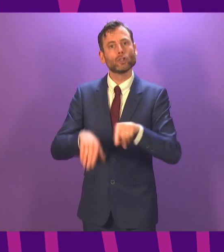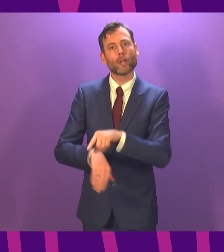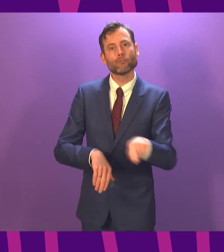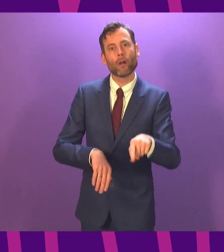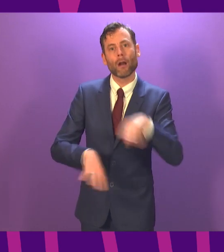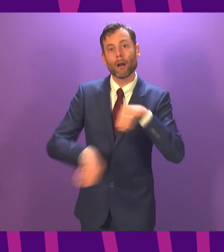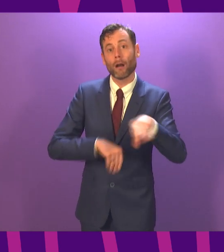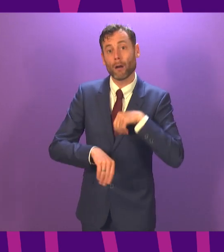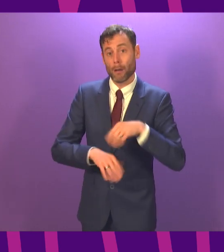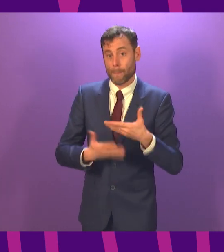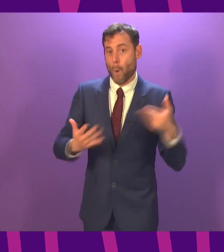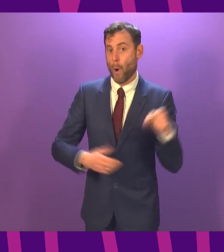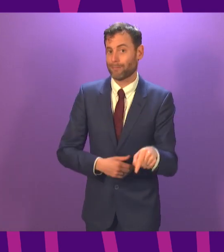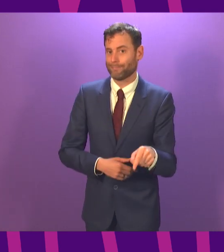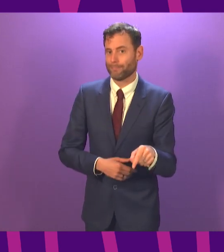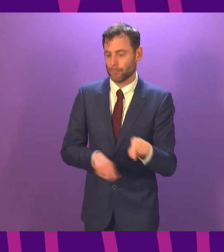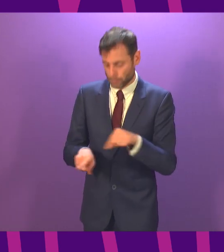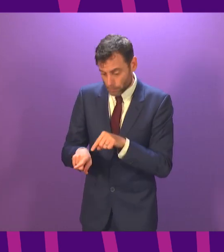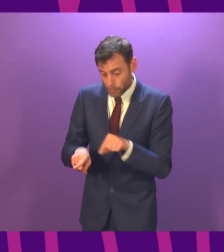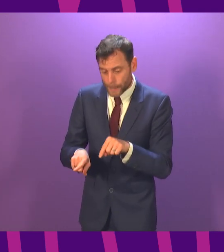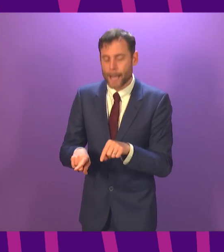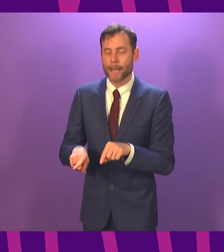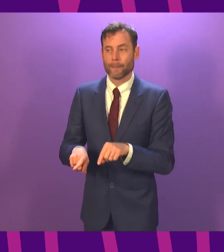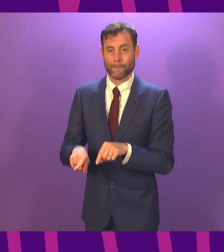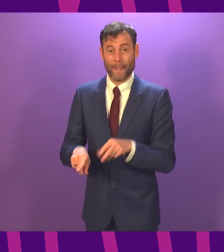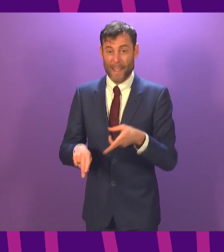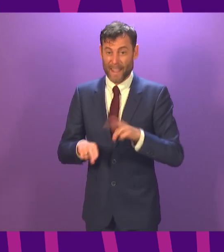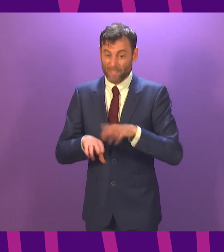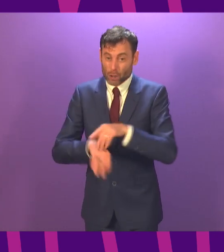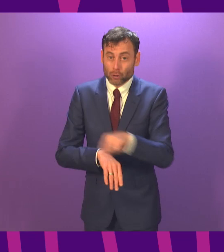people more easily than previous strains did. In those circumstances, we have a duty to